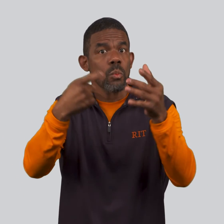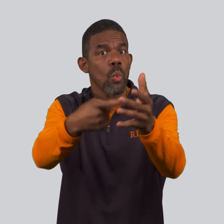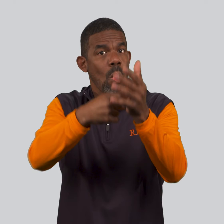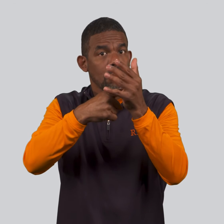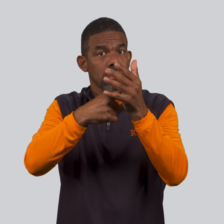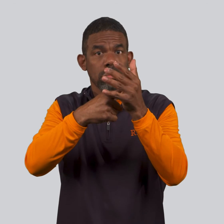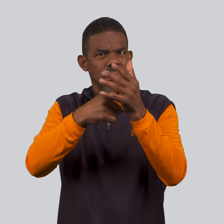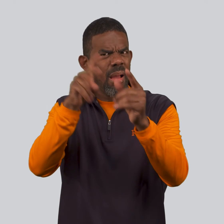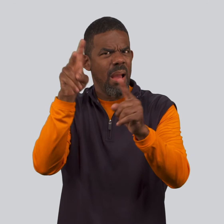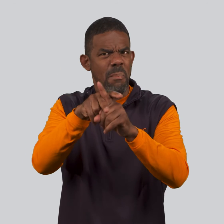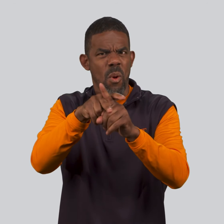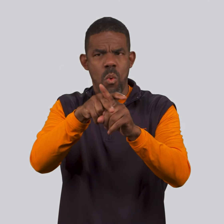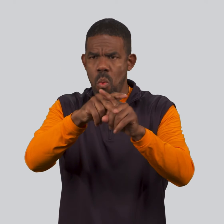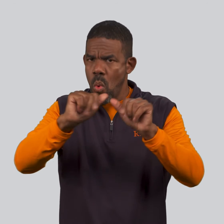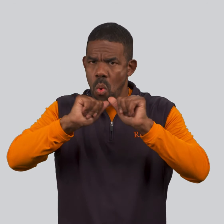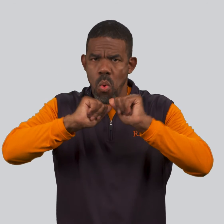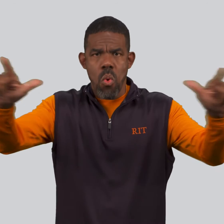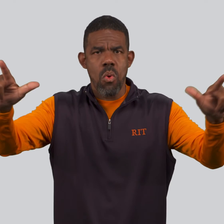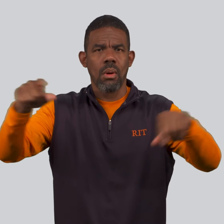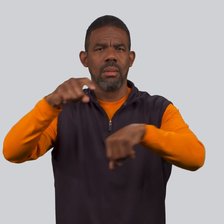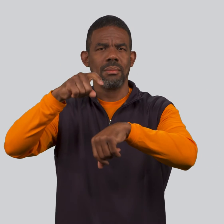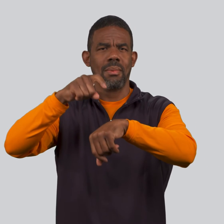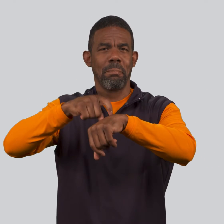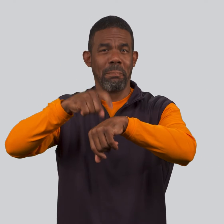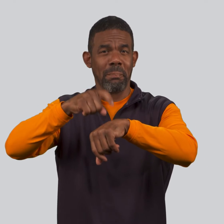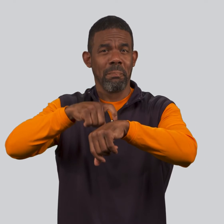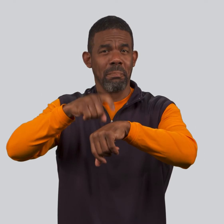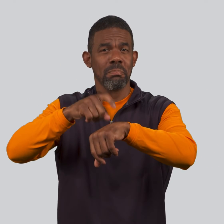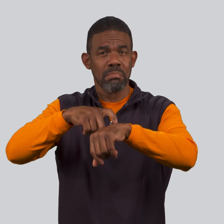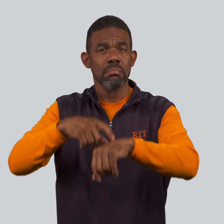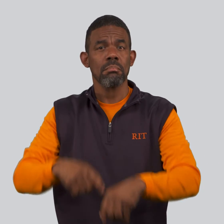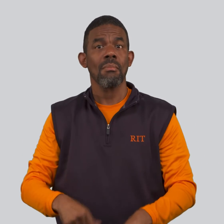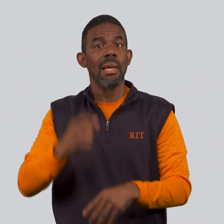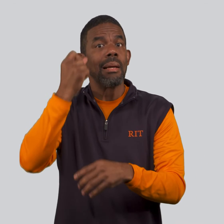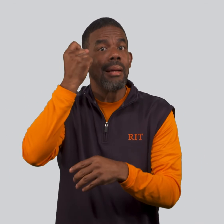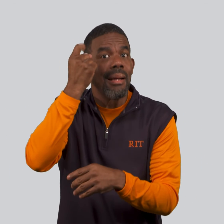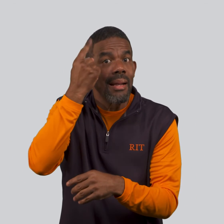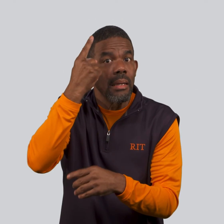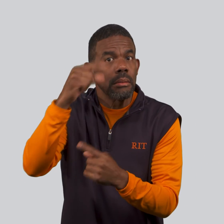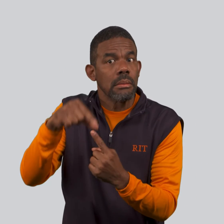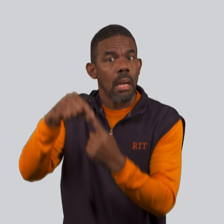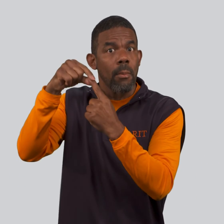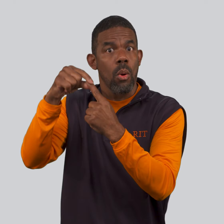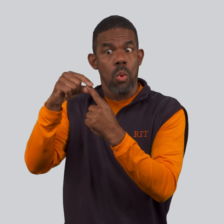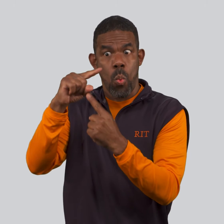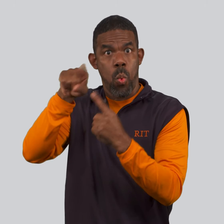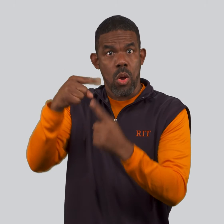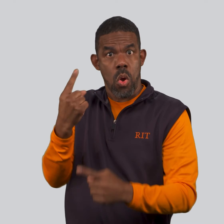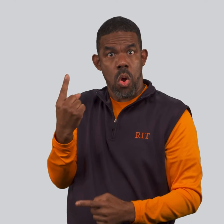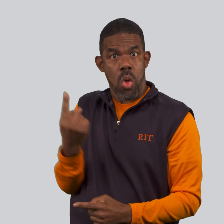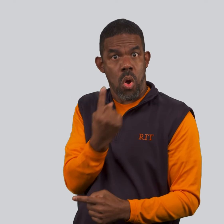The indoor mask requirement applies at all times, except when alone,